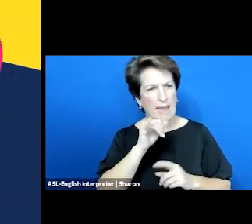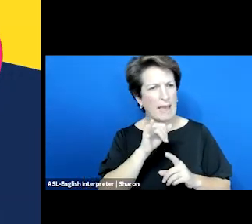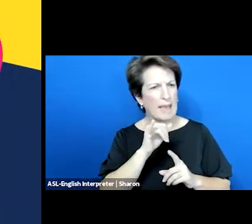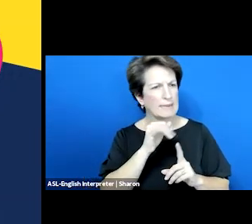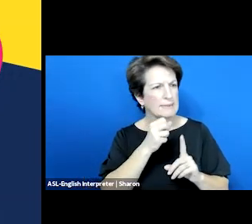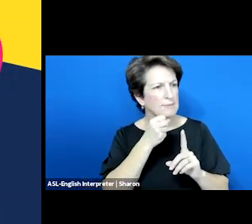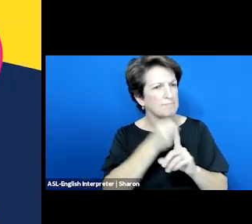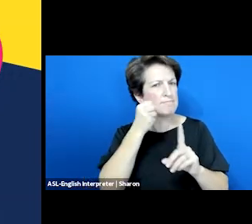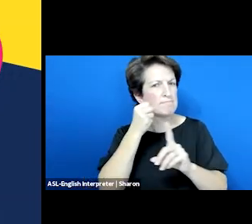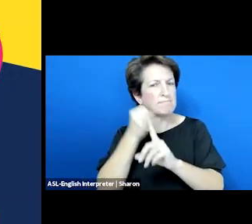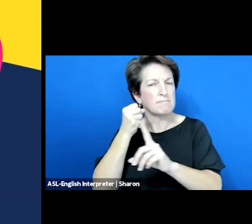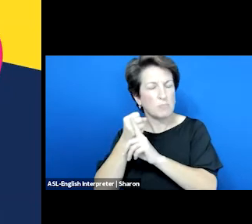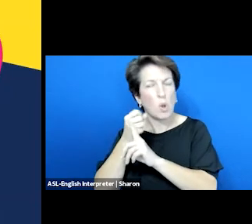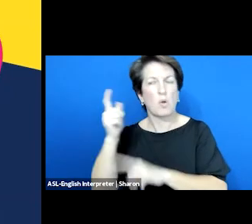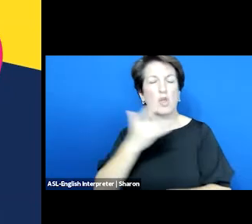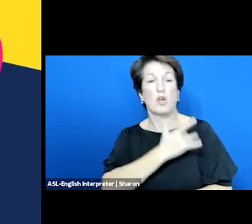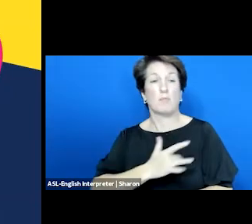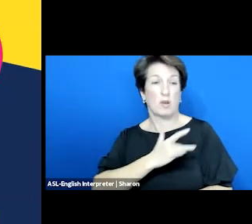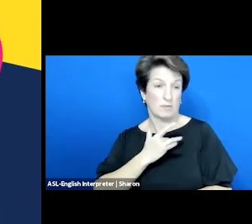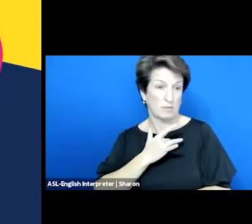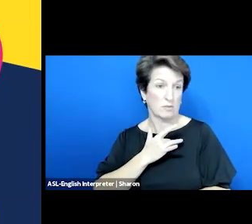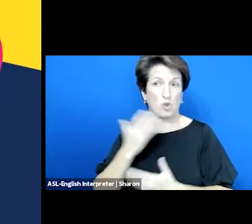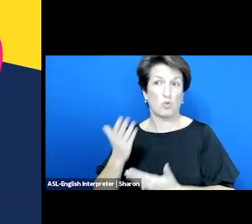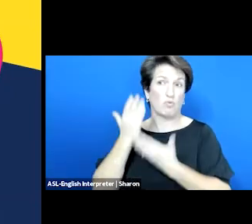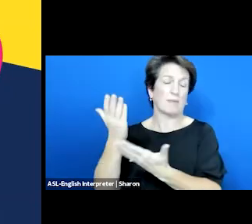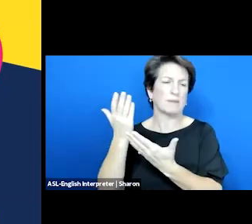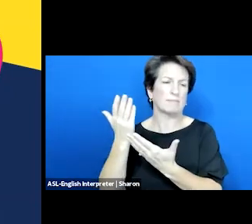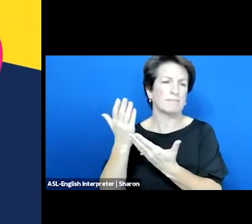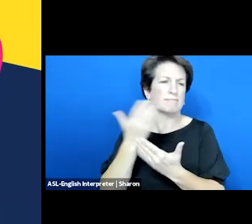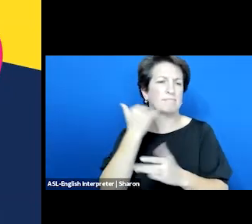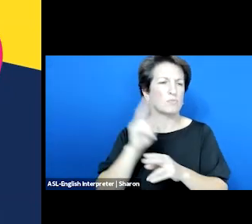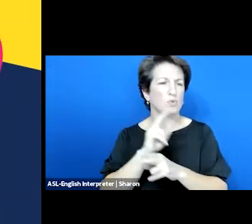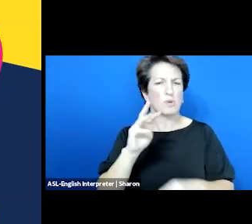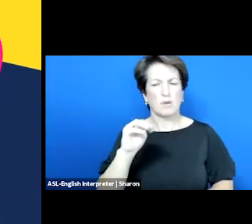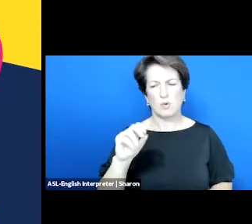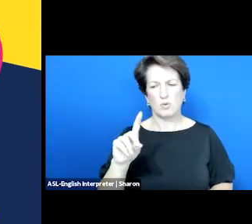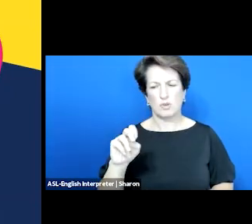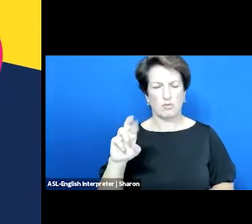this has been a very rare occurrence that it has